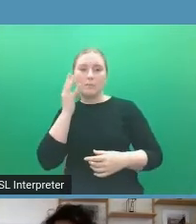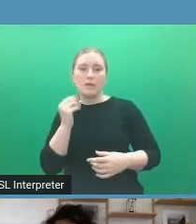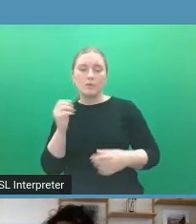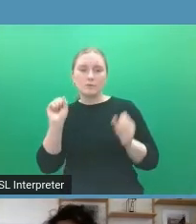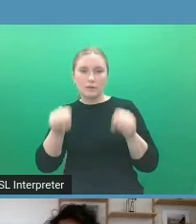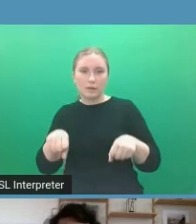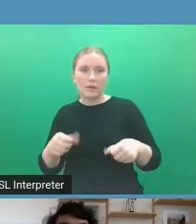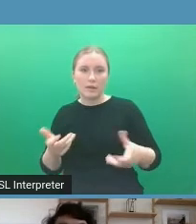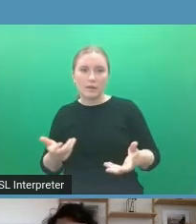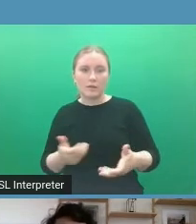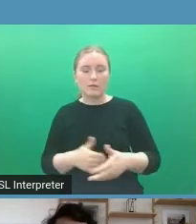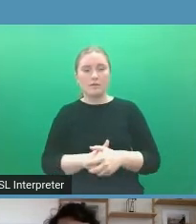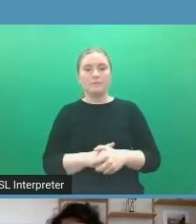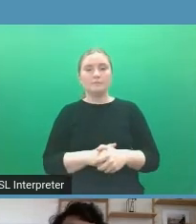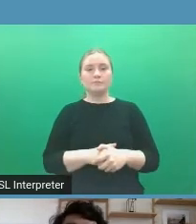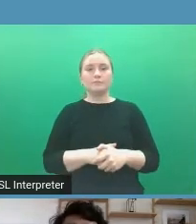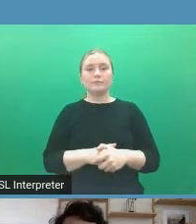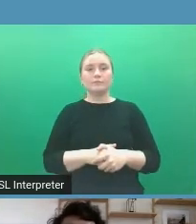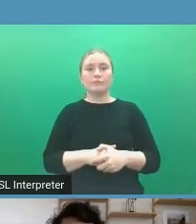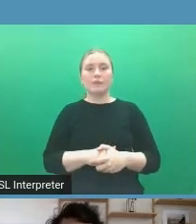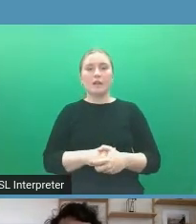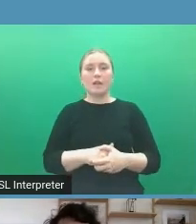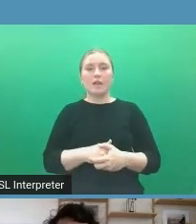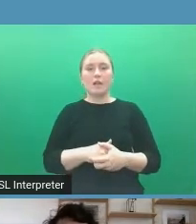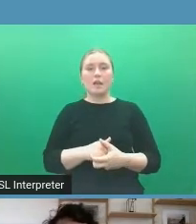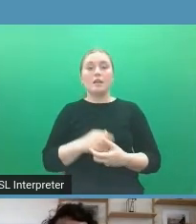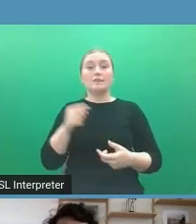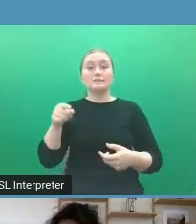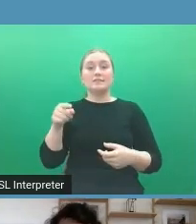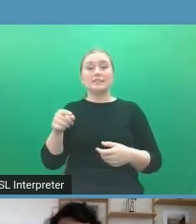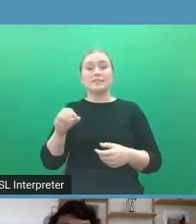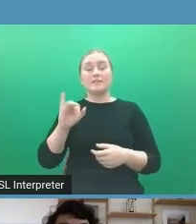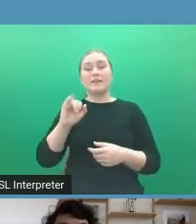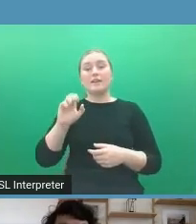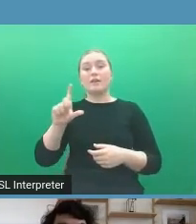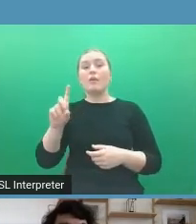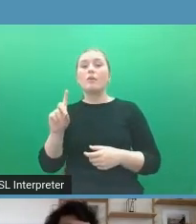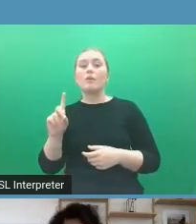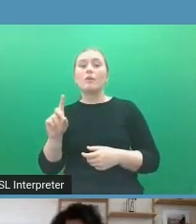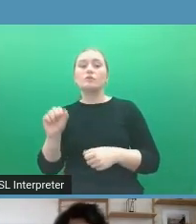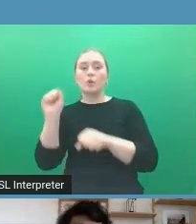is oftentimes a field in a content management system so even something as simple as WordPress